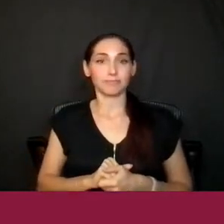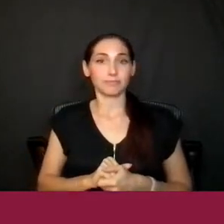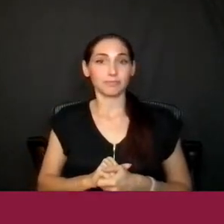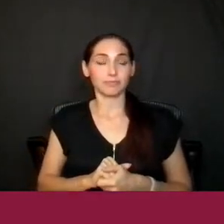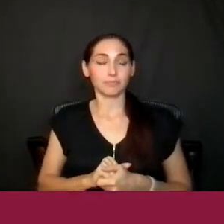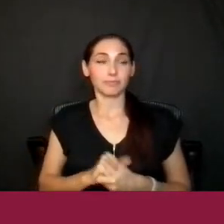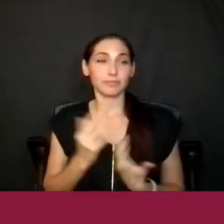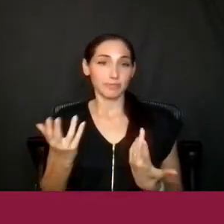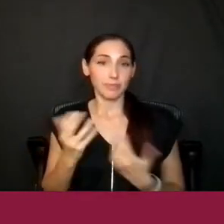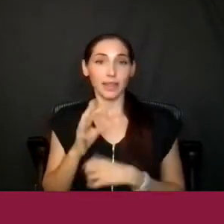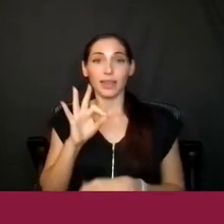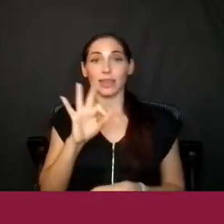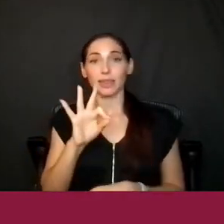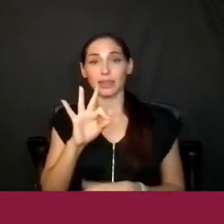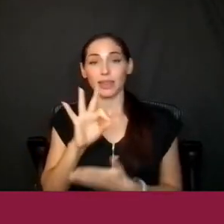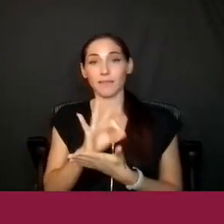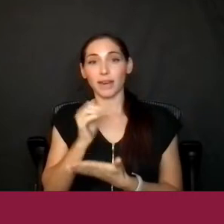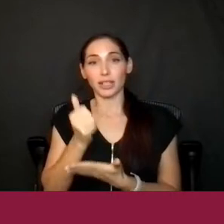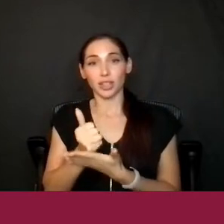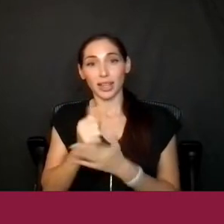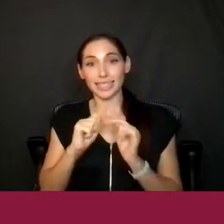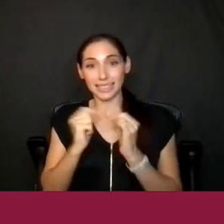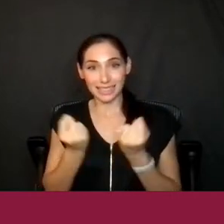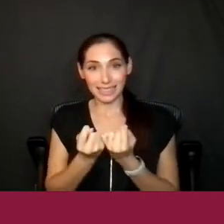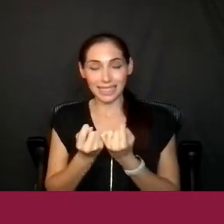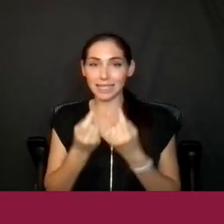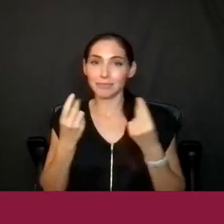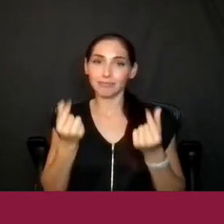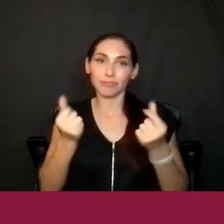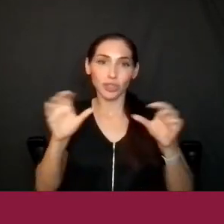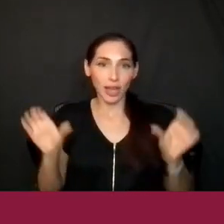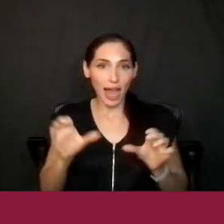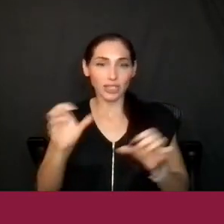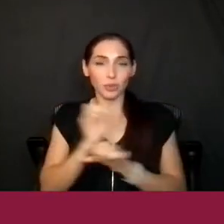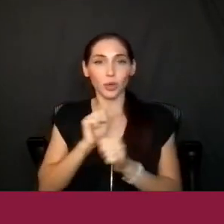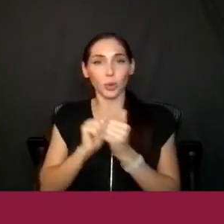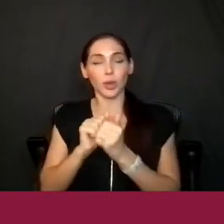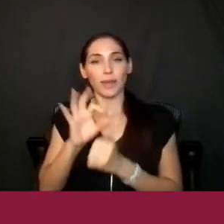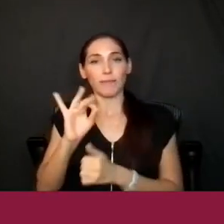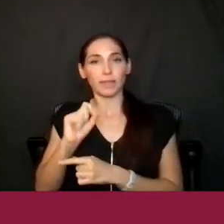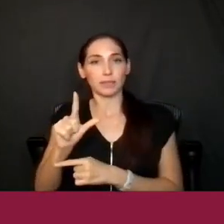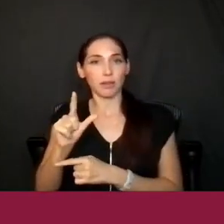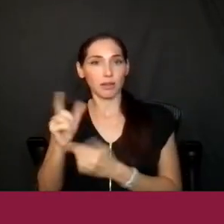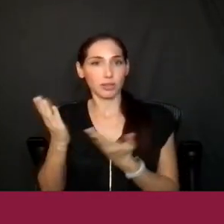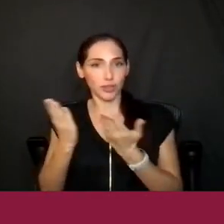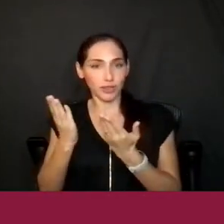The financial aid team took into action and worked with fiscal services to expedite a special off-schedule disbursement.